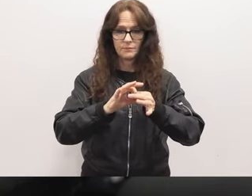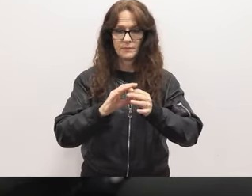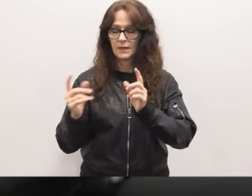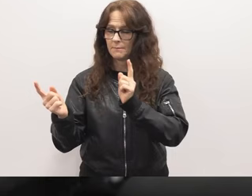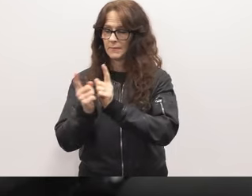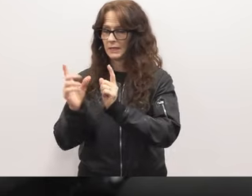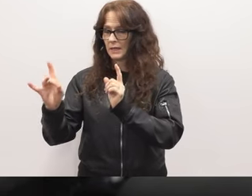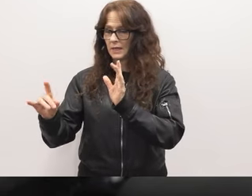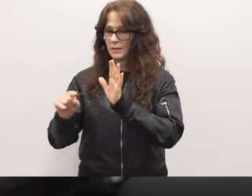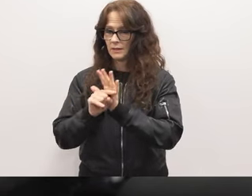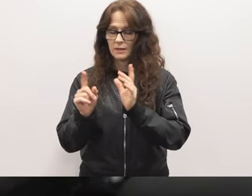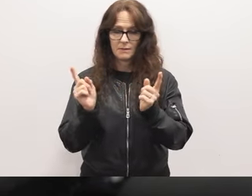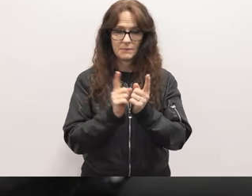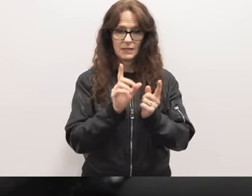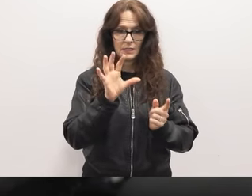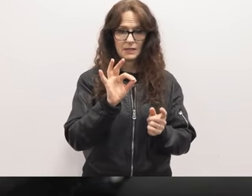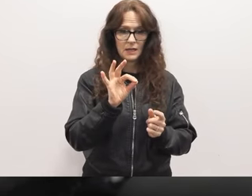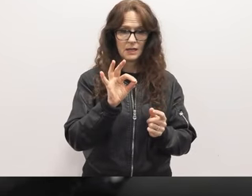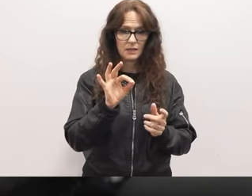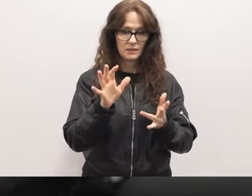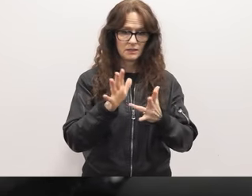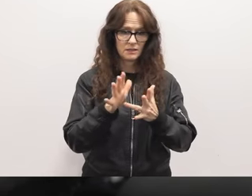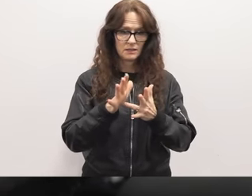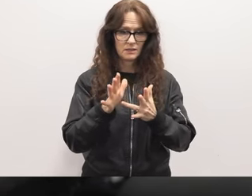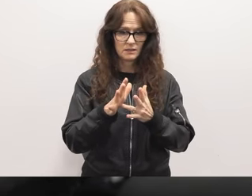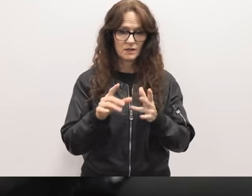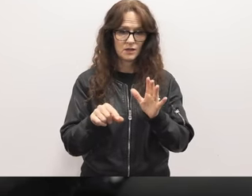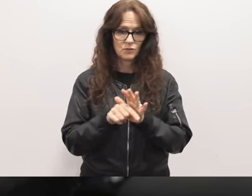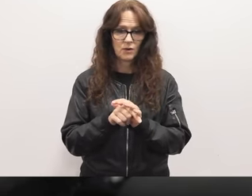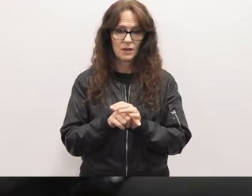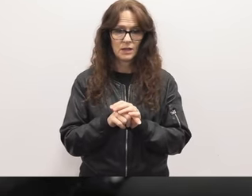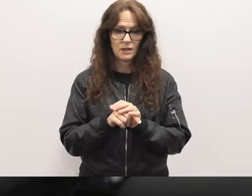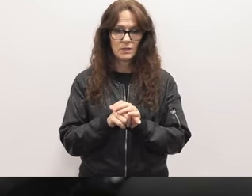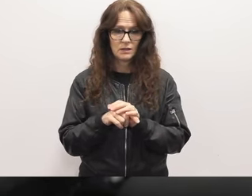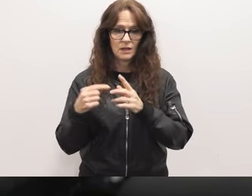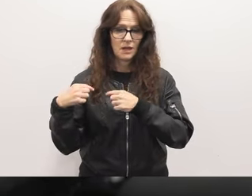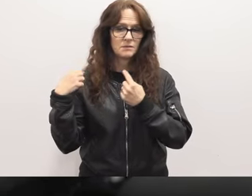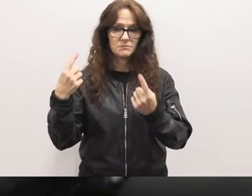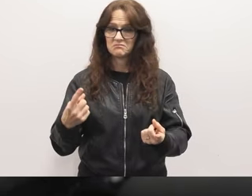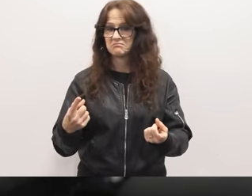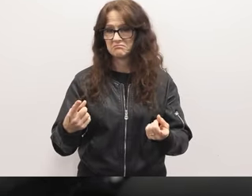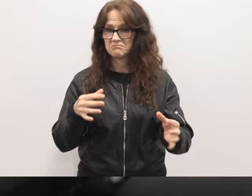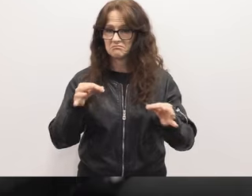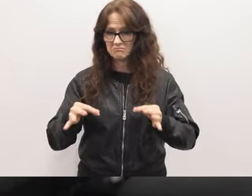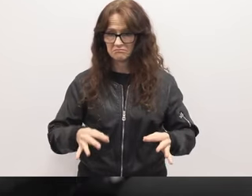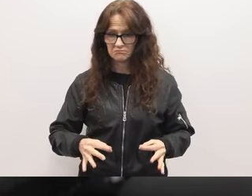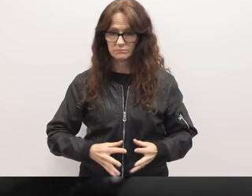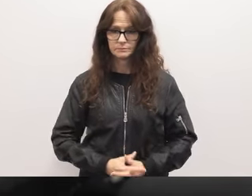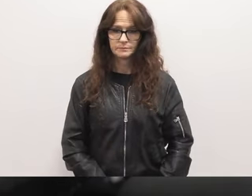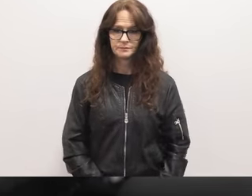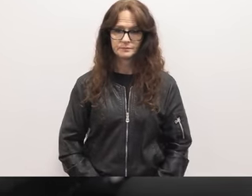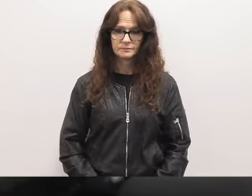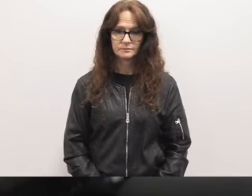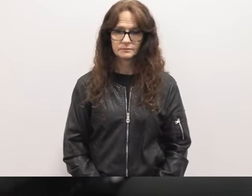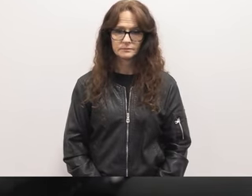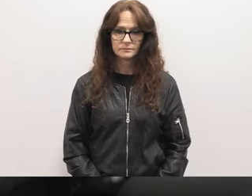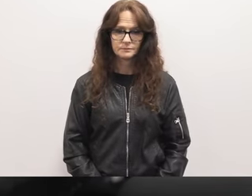and the meet in ninth grade for most students as has been described. So thank you.